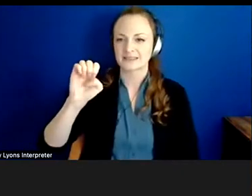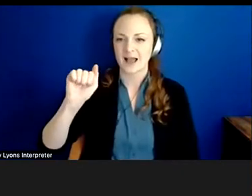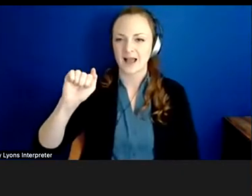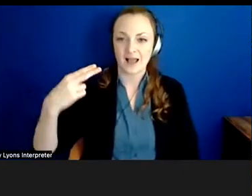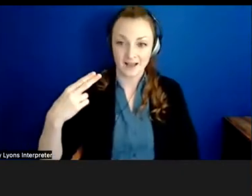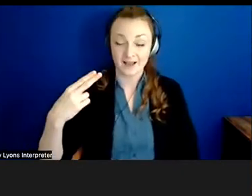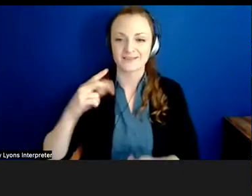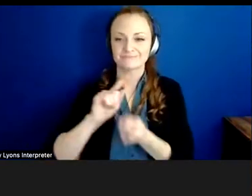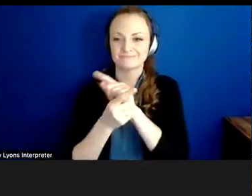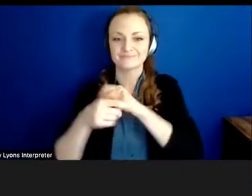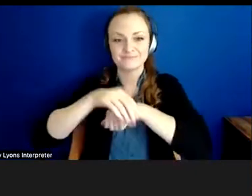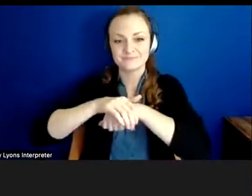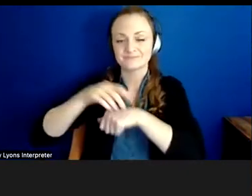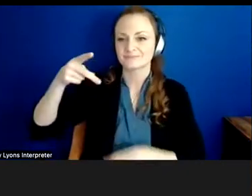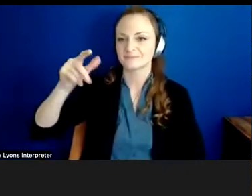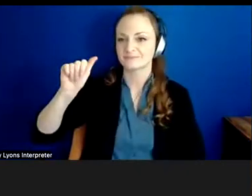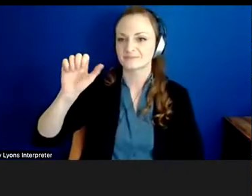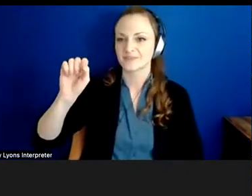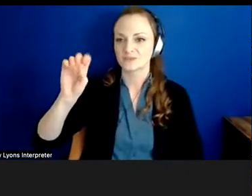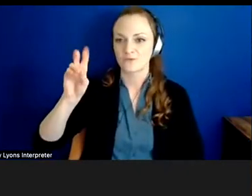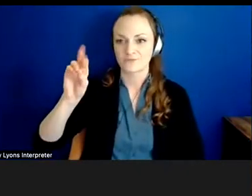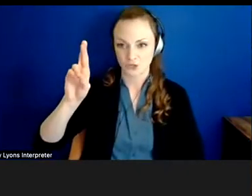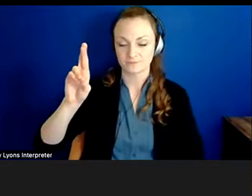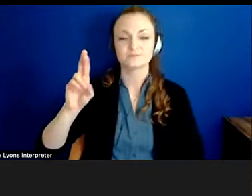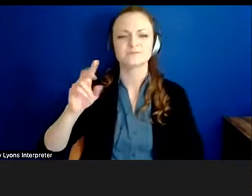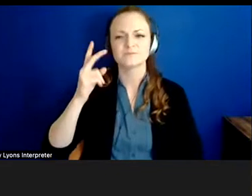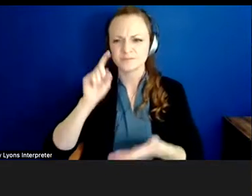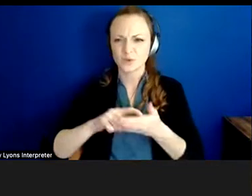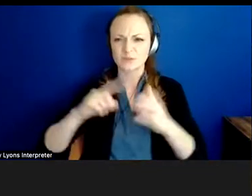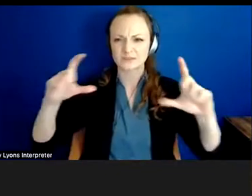and then you can see there are little wells for all of